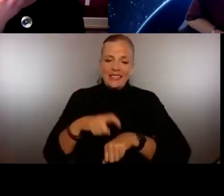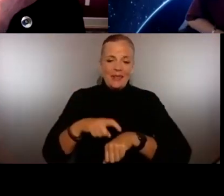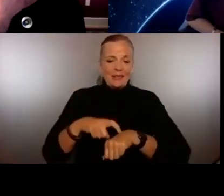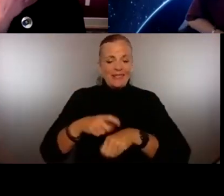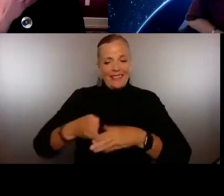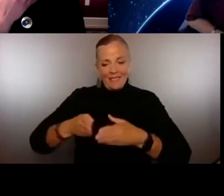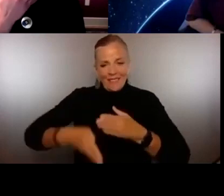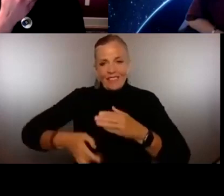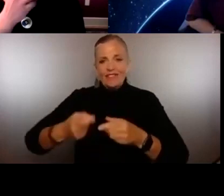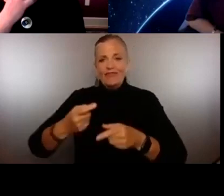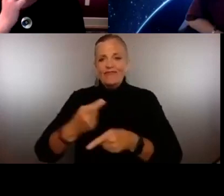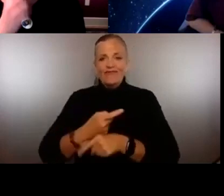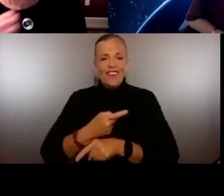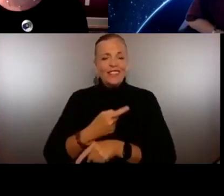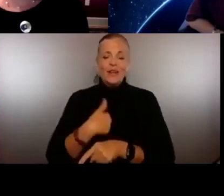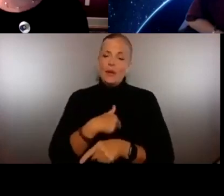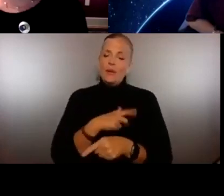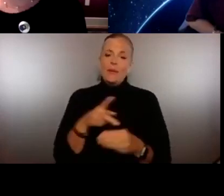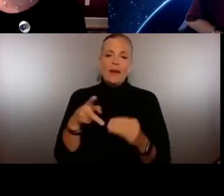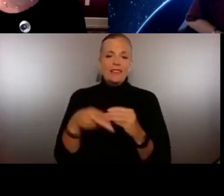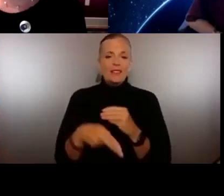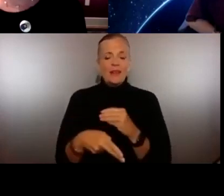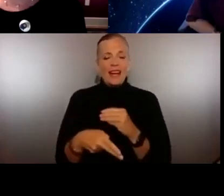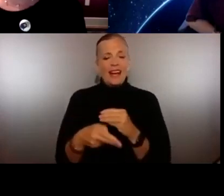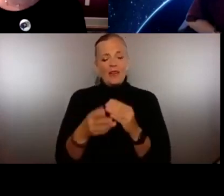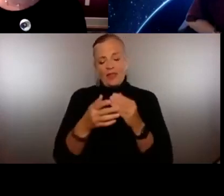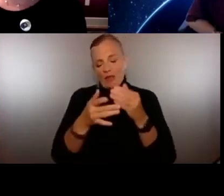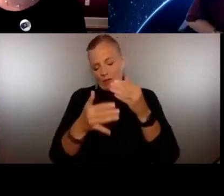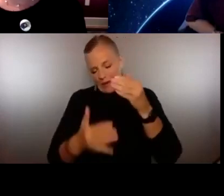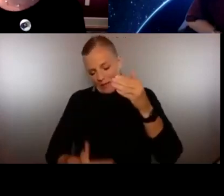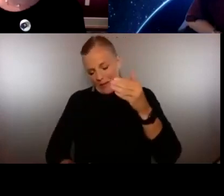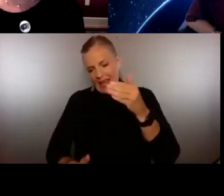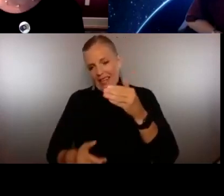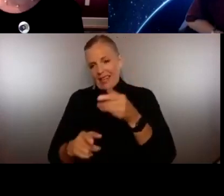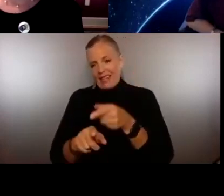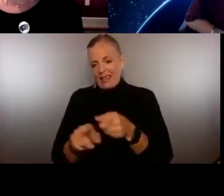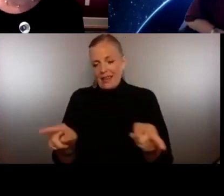it looks like we might have to cut out the remaining questioners. I'm terribly sorry about that.